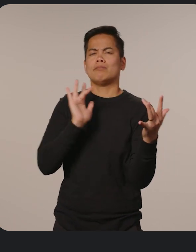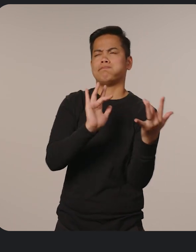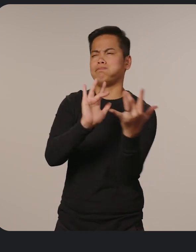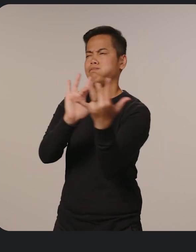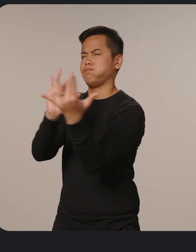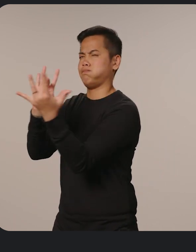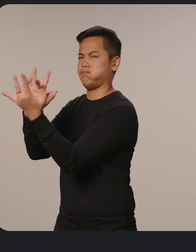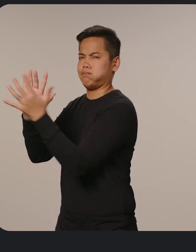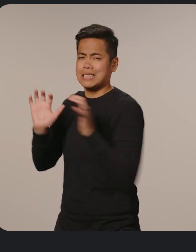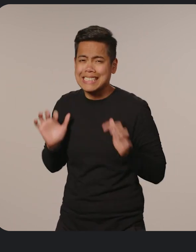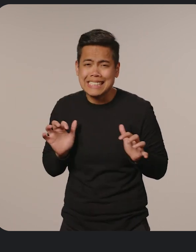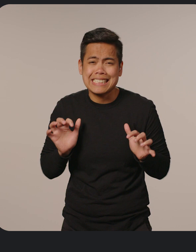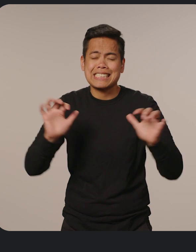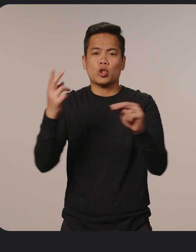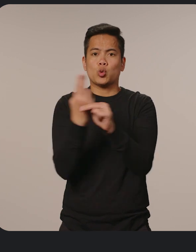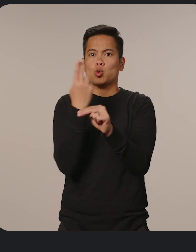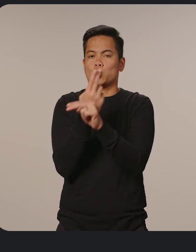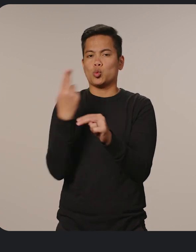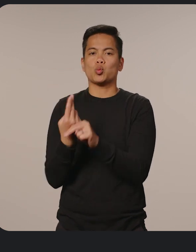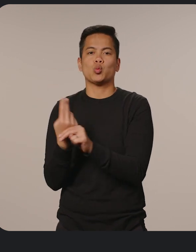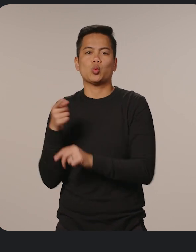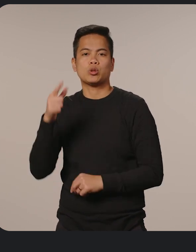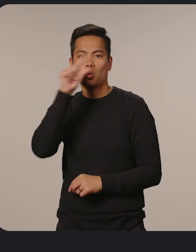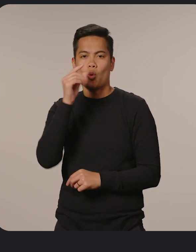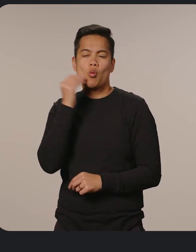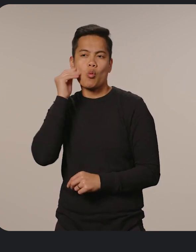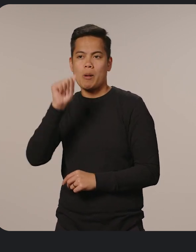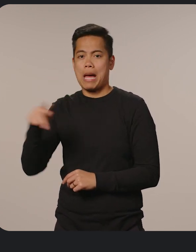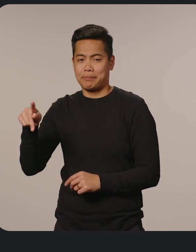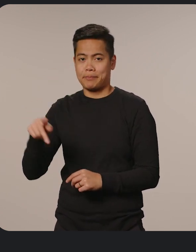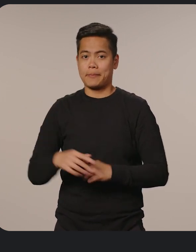To do this, simply publish the automation templates you create, and they will